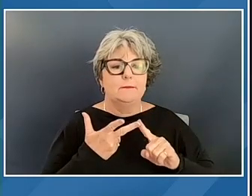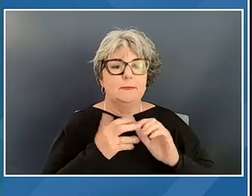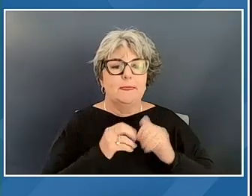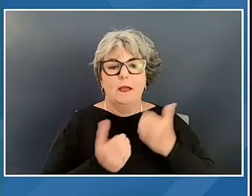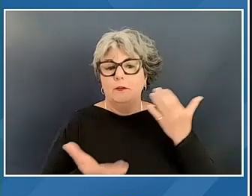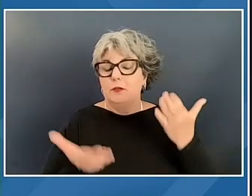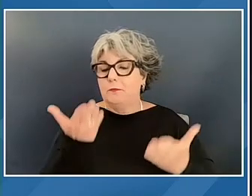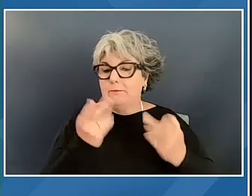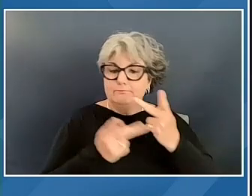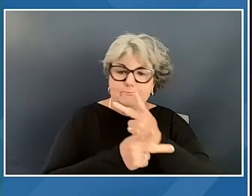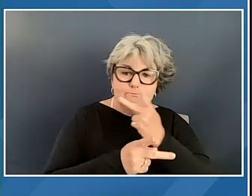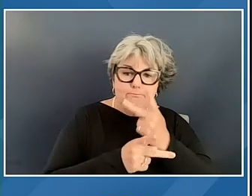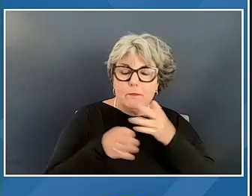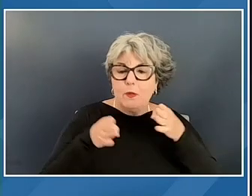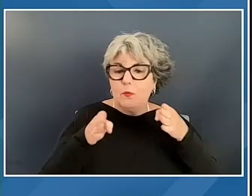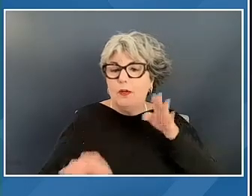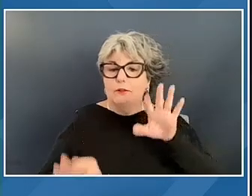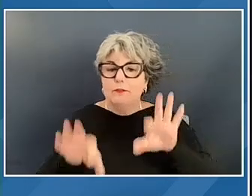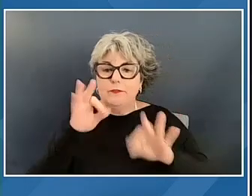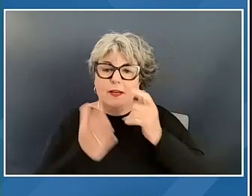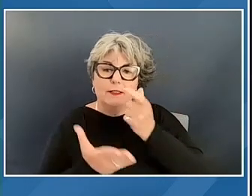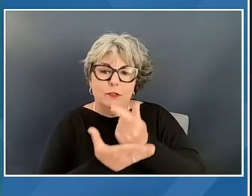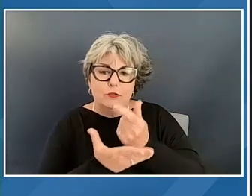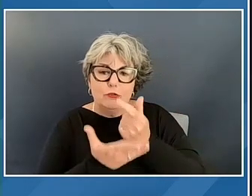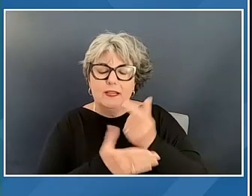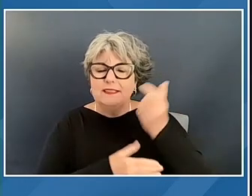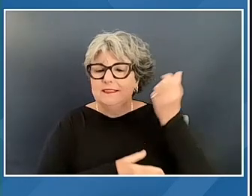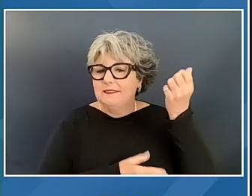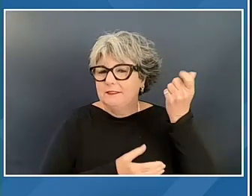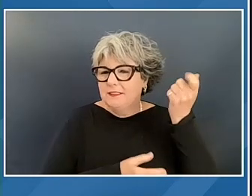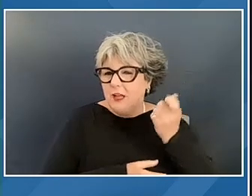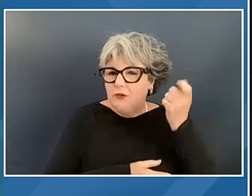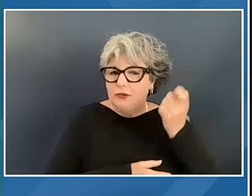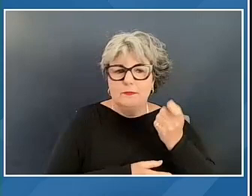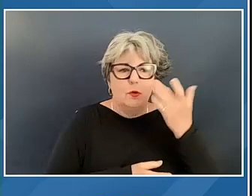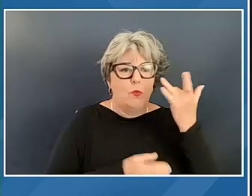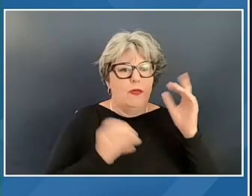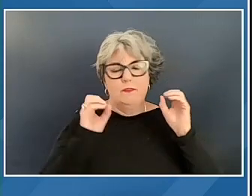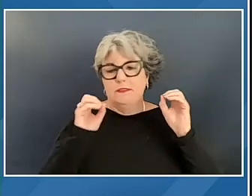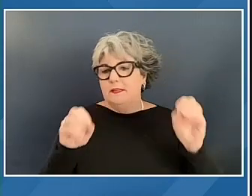finding grants and scholarships and stuff like that. Because there was none of that for when I went in.